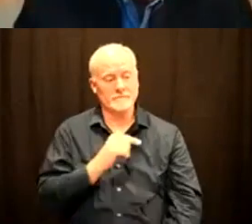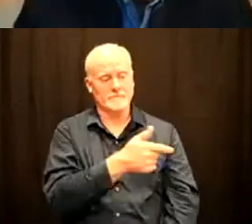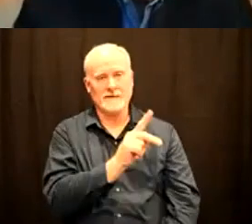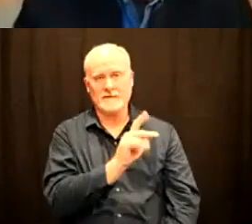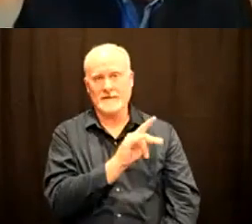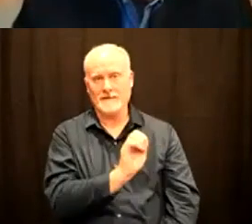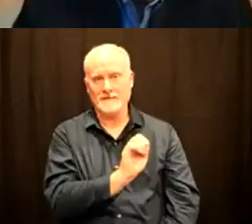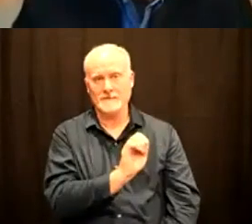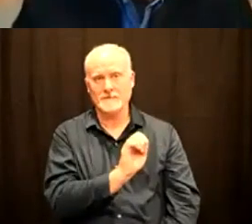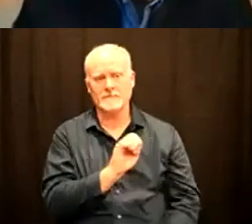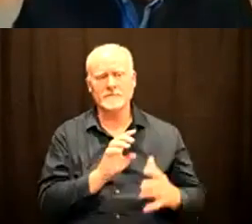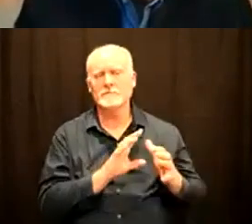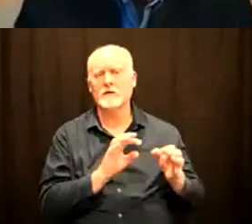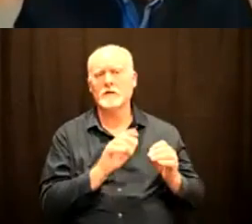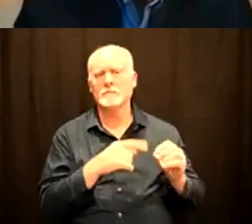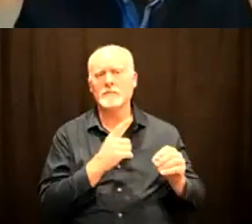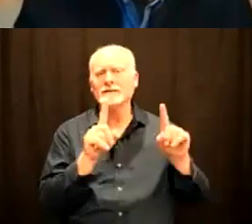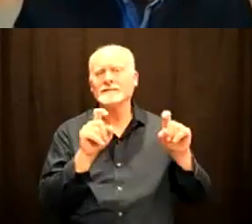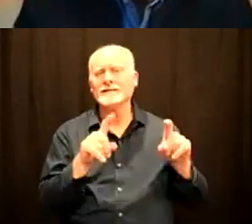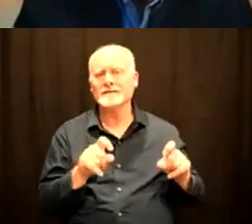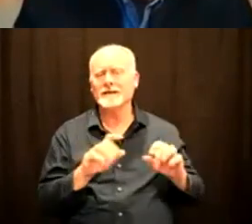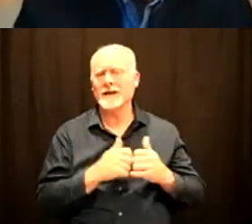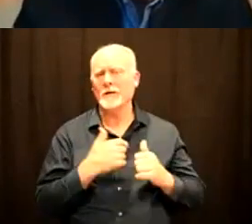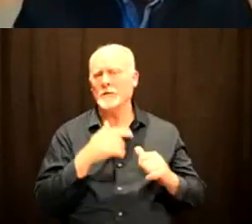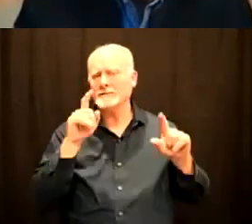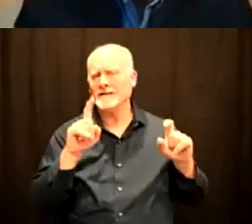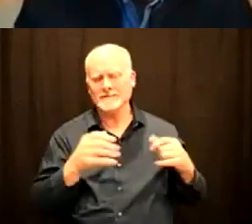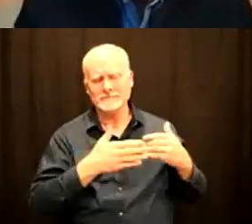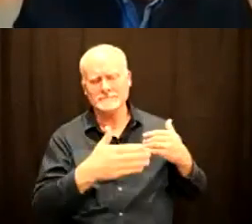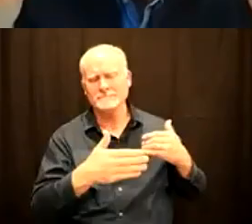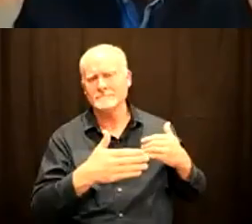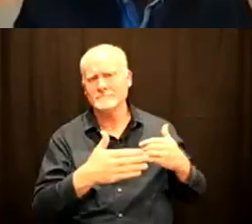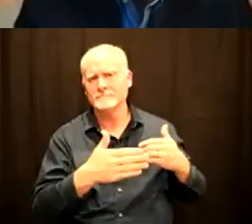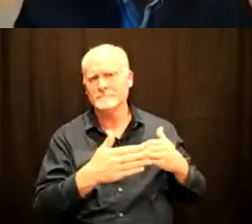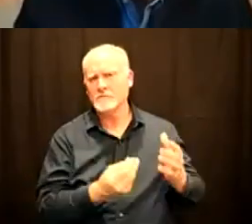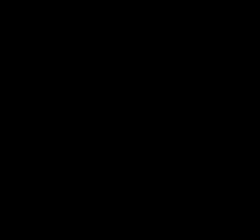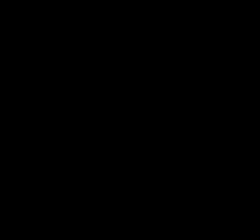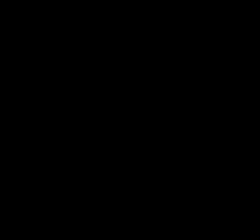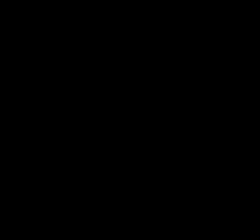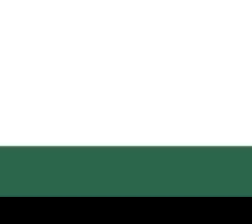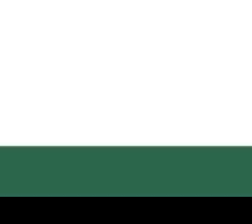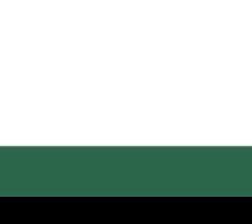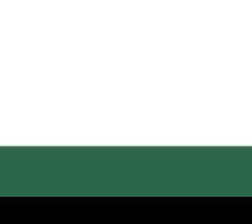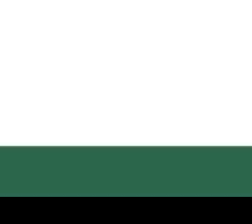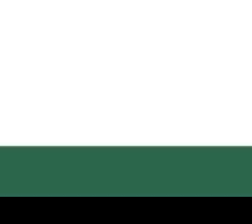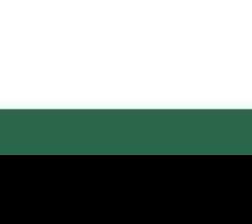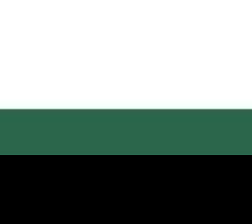the testing strategy for the spring katie thanks so much dr benoit and happy new year everyone